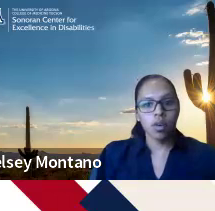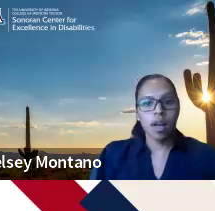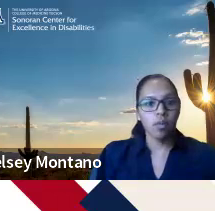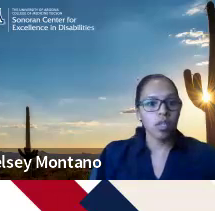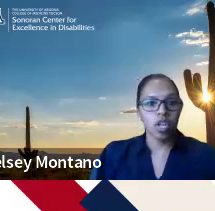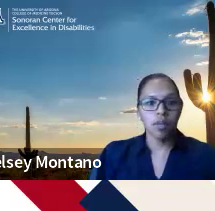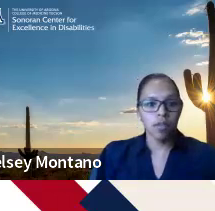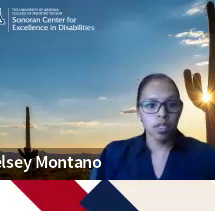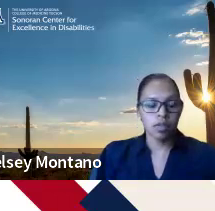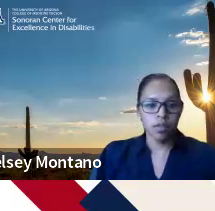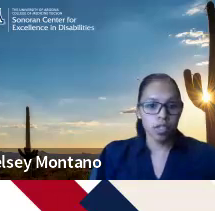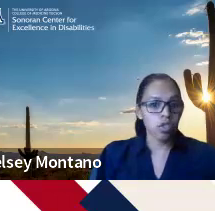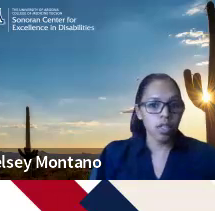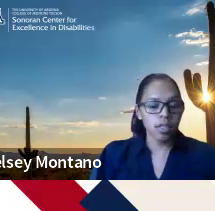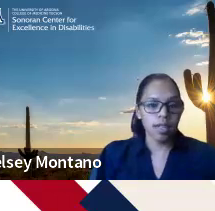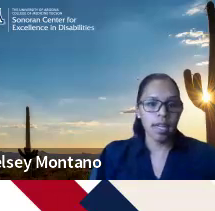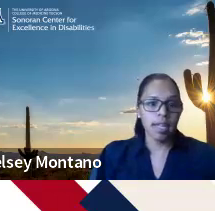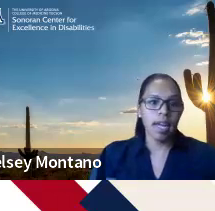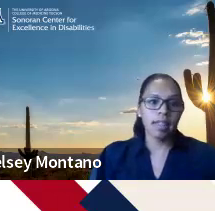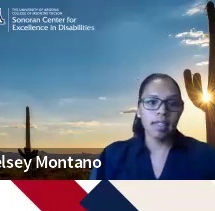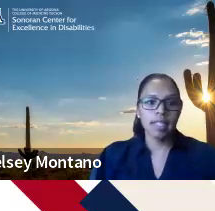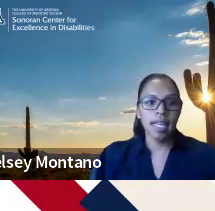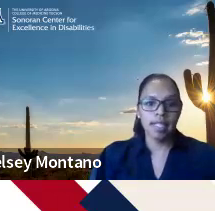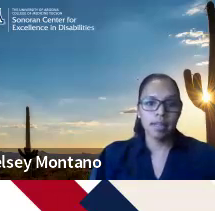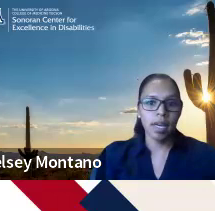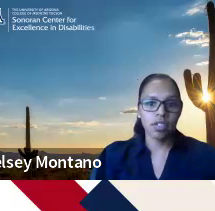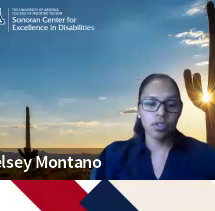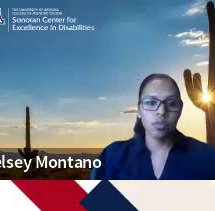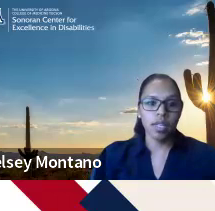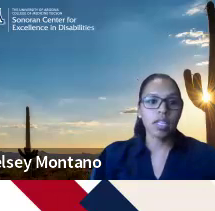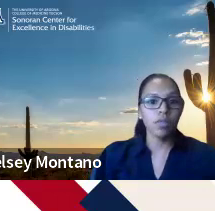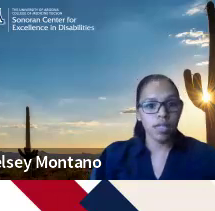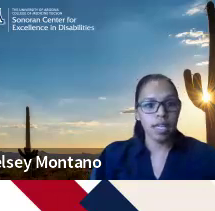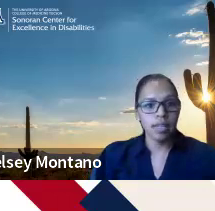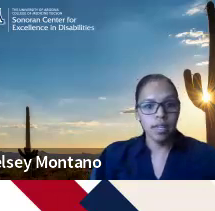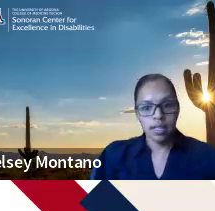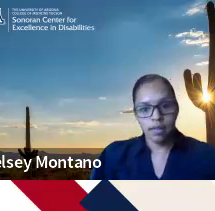OR HAVE ONE JOB FOR THE STUDENT AND THEN AT THE SECOND SEMESTER WE LIKE TO ROTATE GIVE